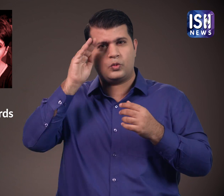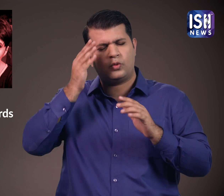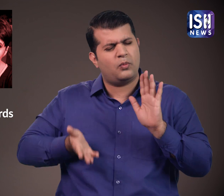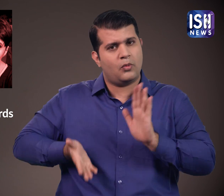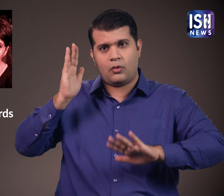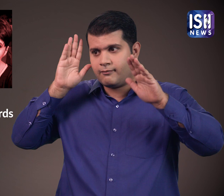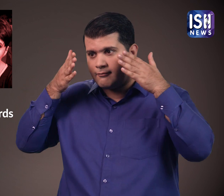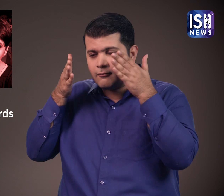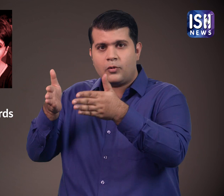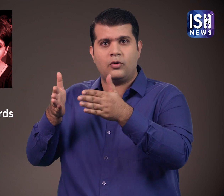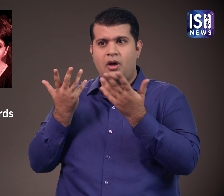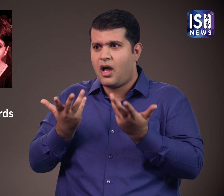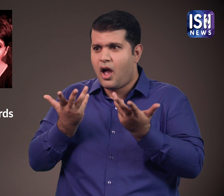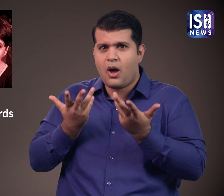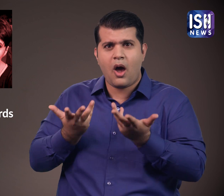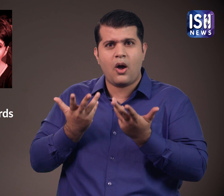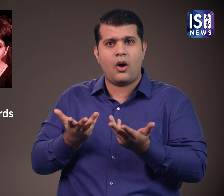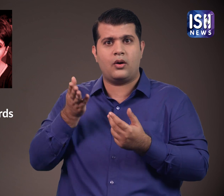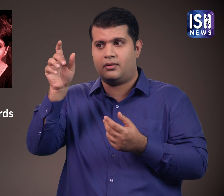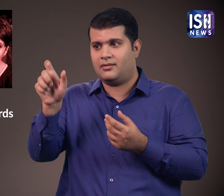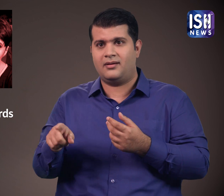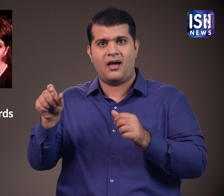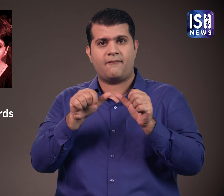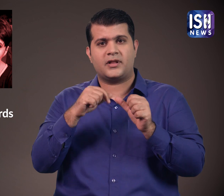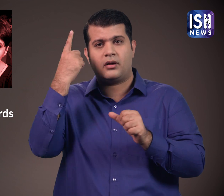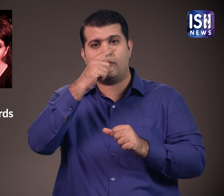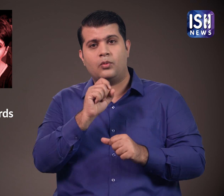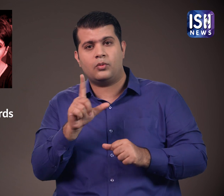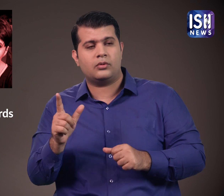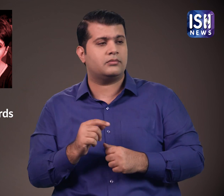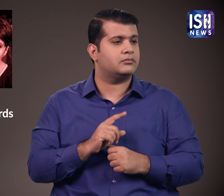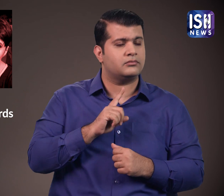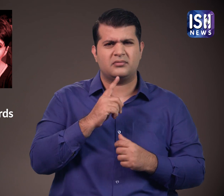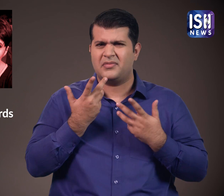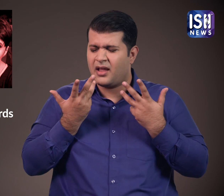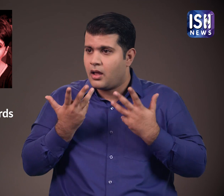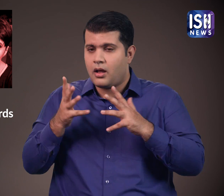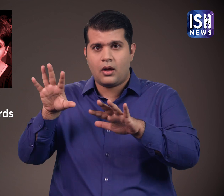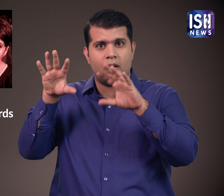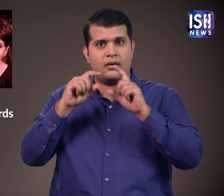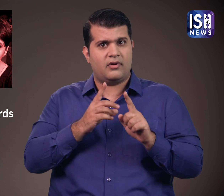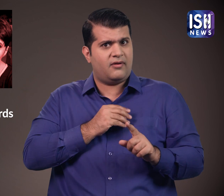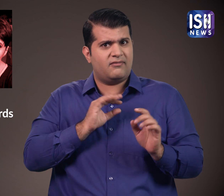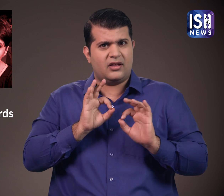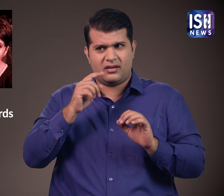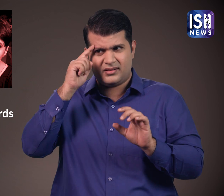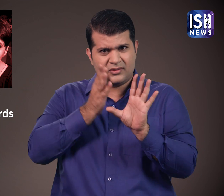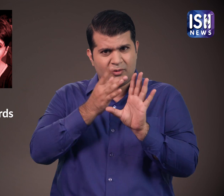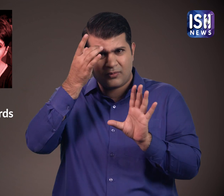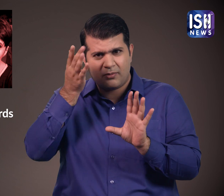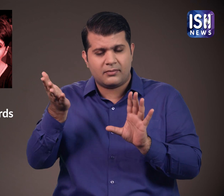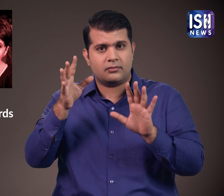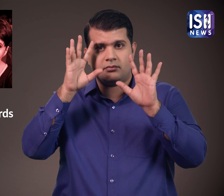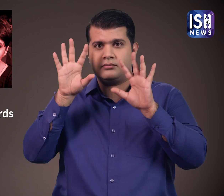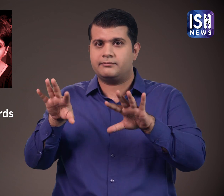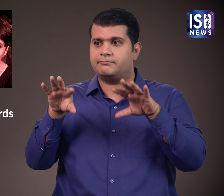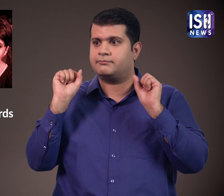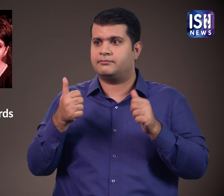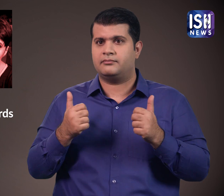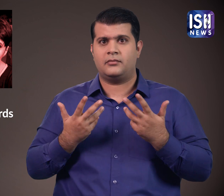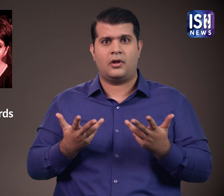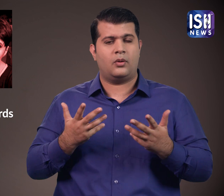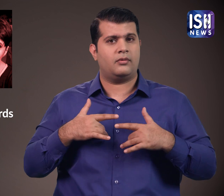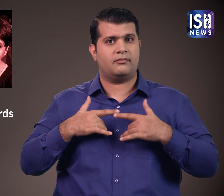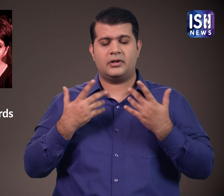The media is totally fixated by Aftab's calm demeanor and is decoding his psychological state.